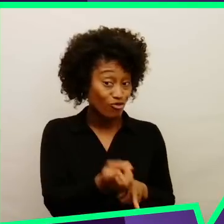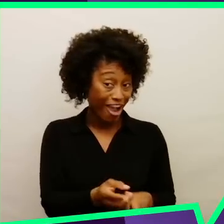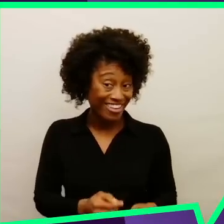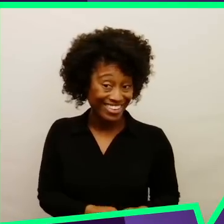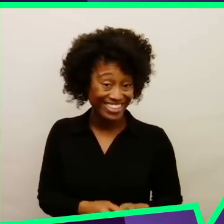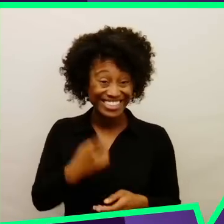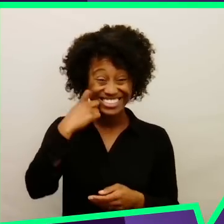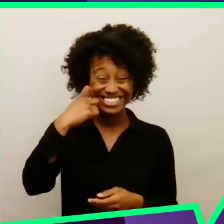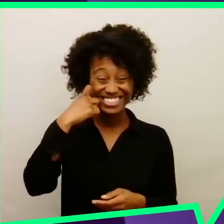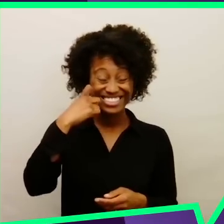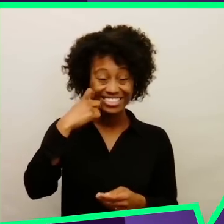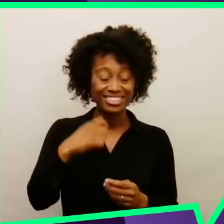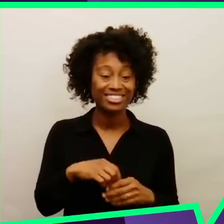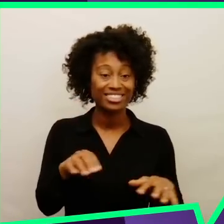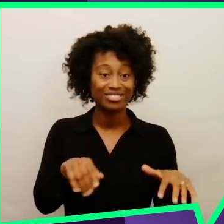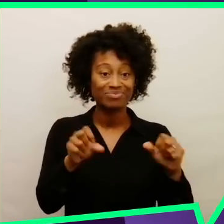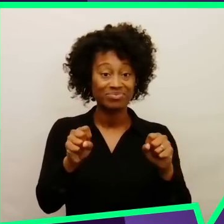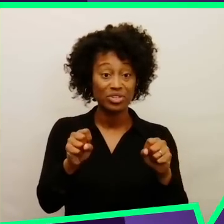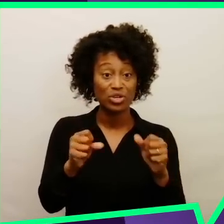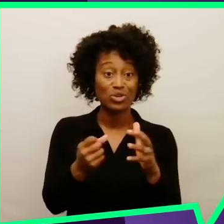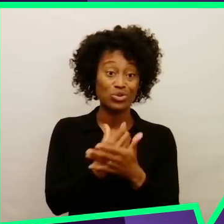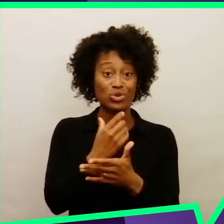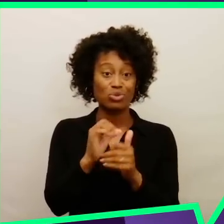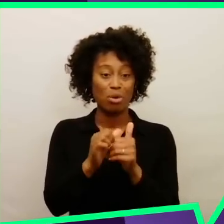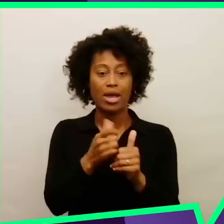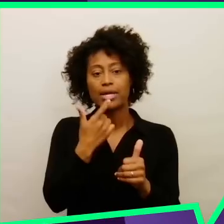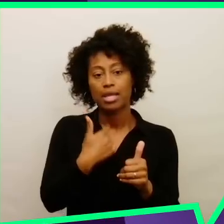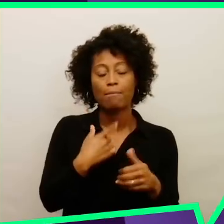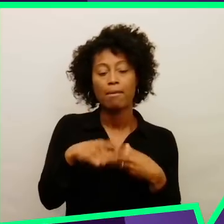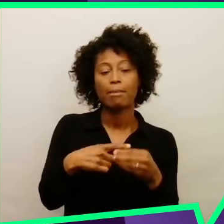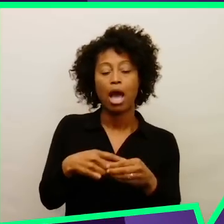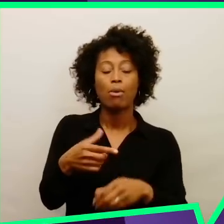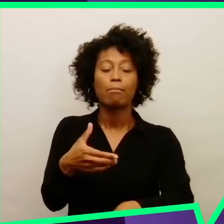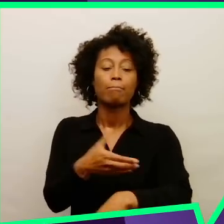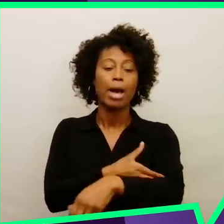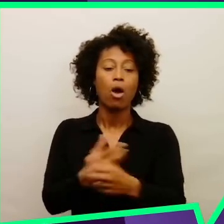that you just recently took up. Tell me about powerlifting.